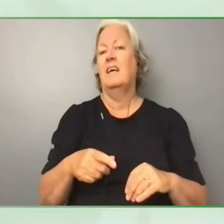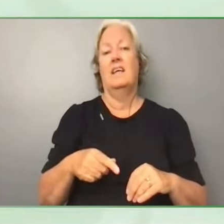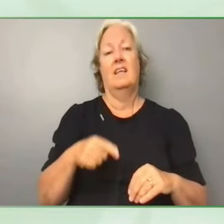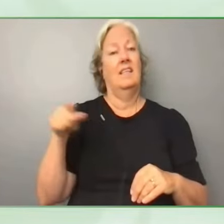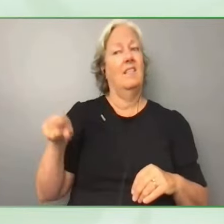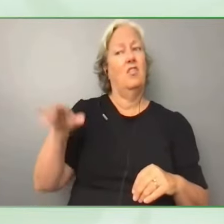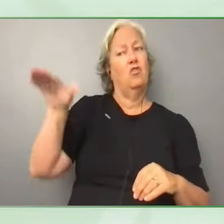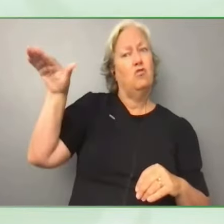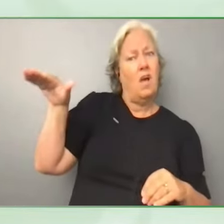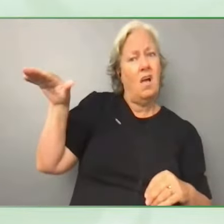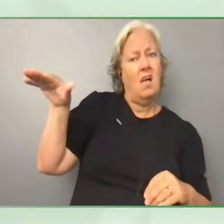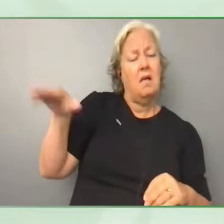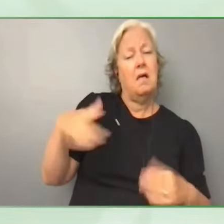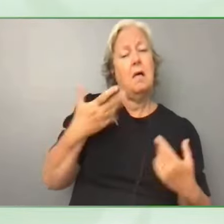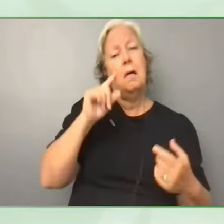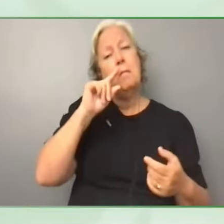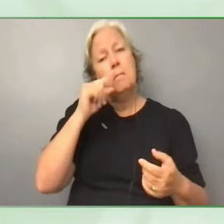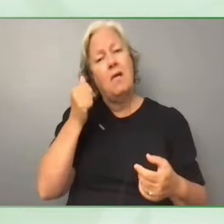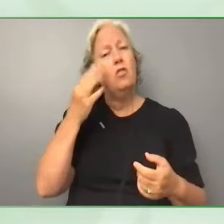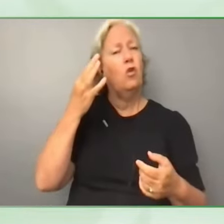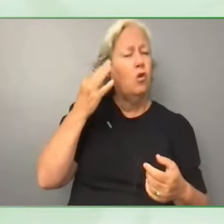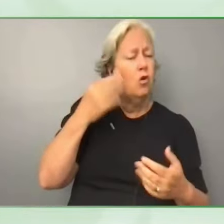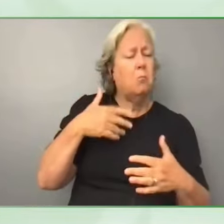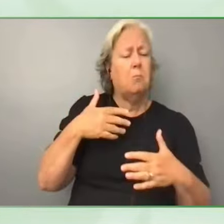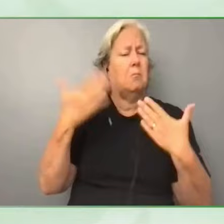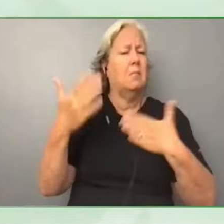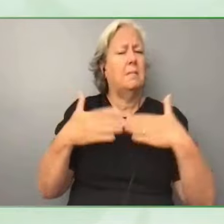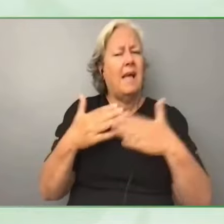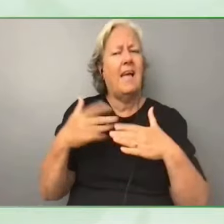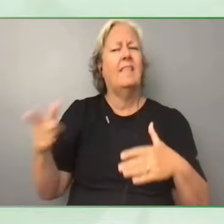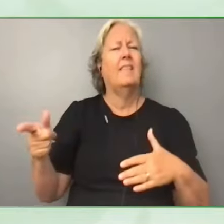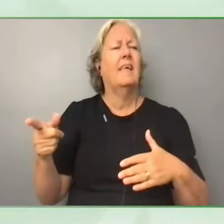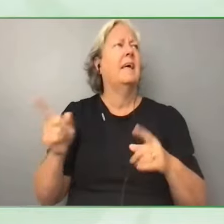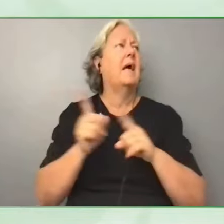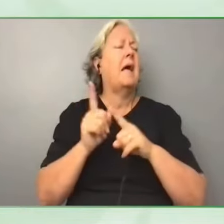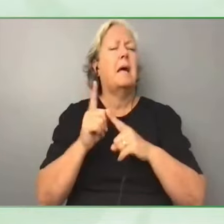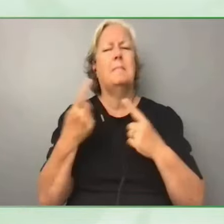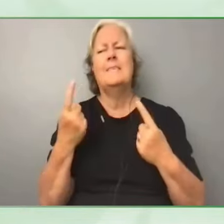And in an environment that institution is the reality for